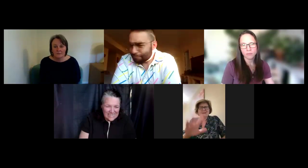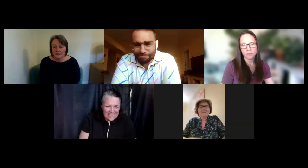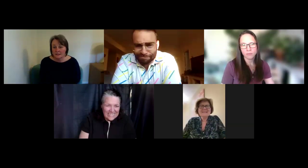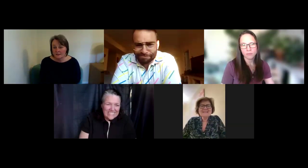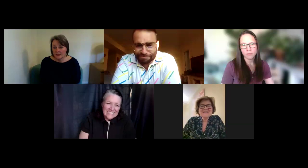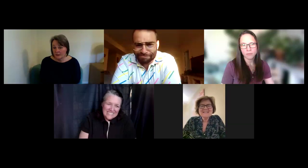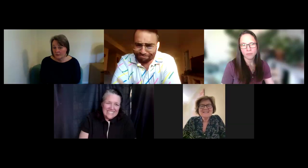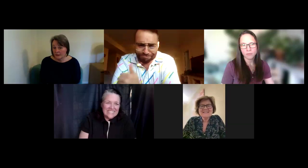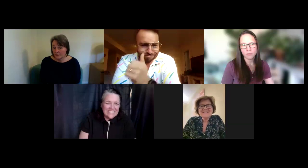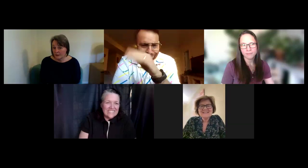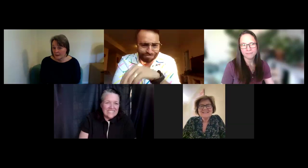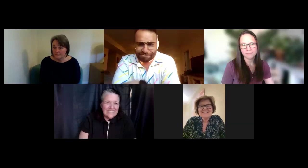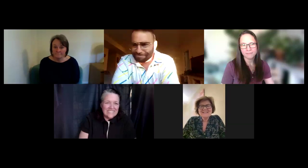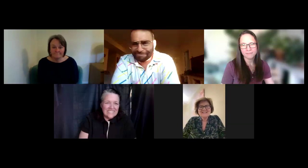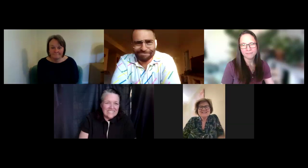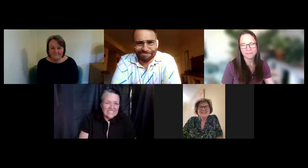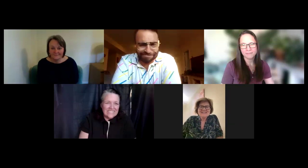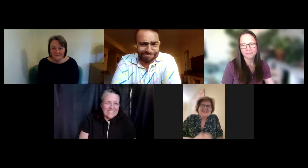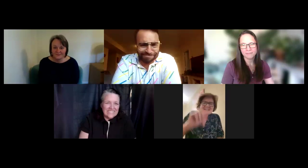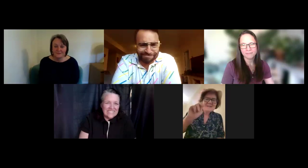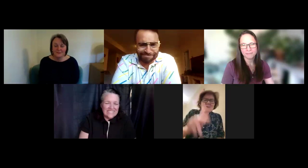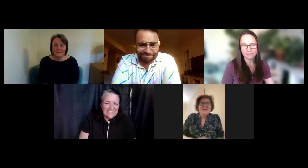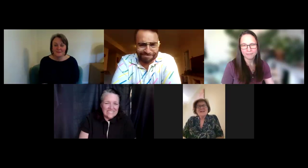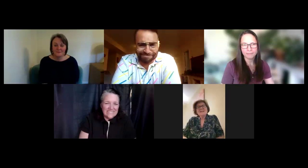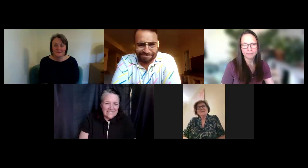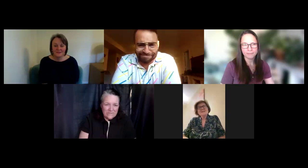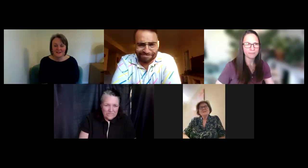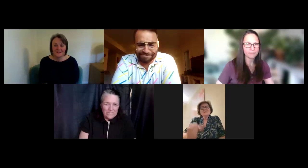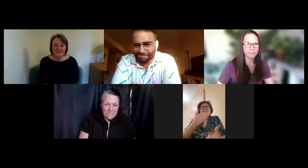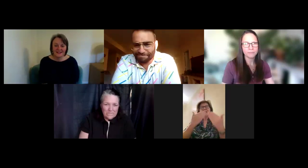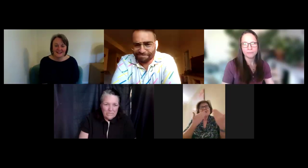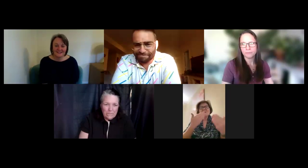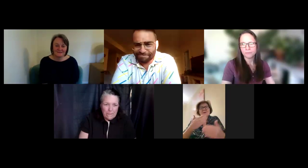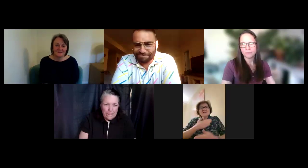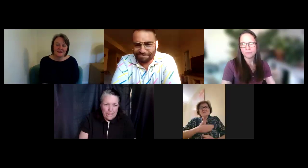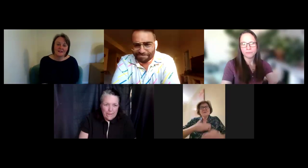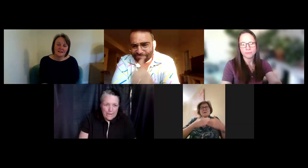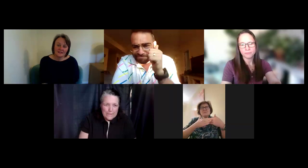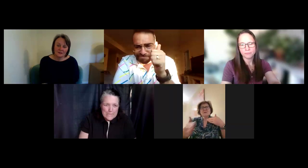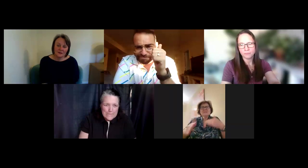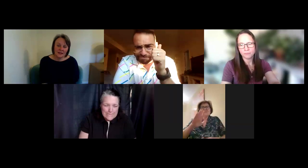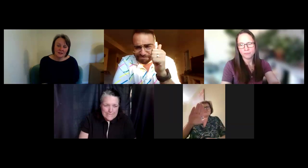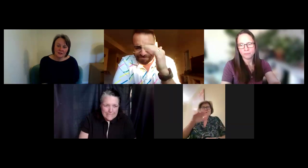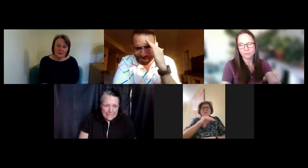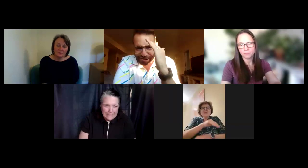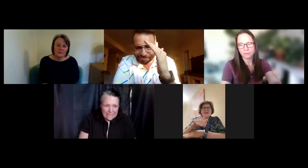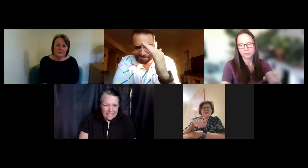But it seems like it all ran very well! Okay. So thank you!